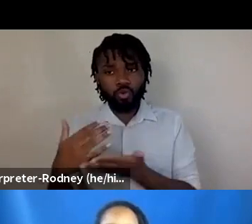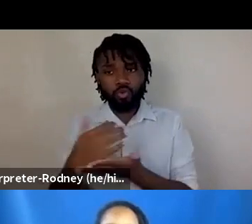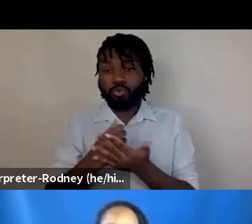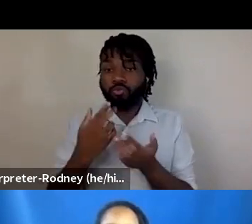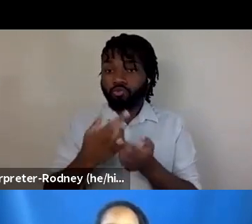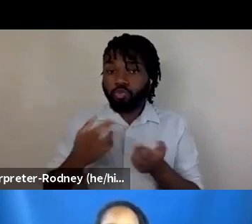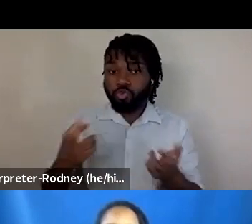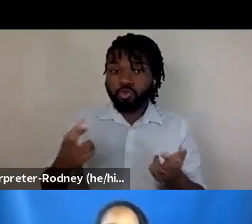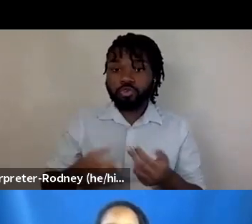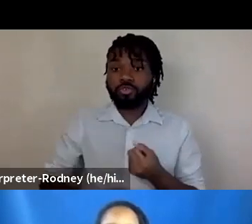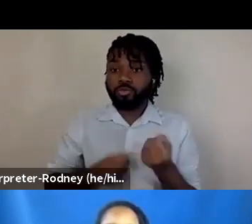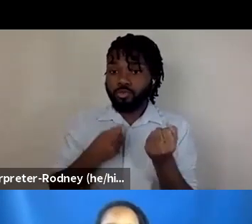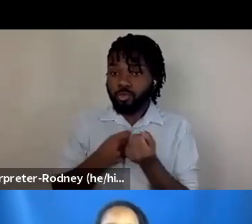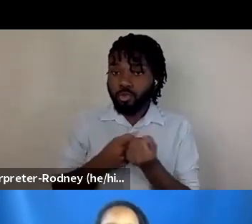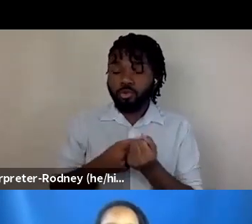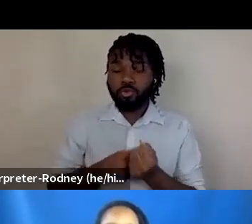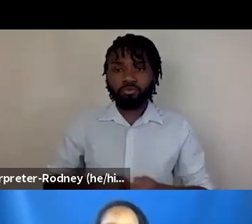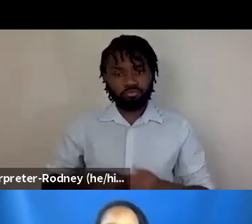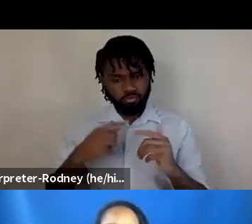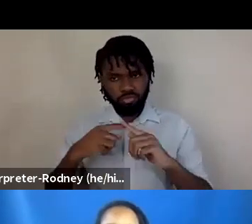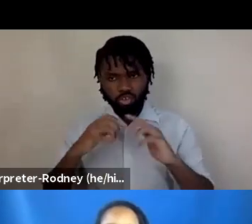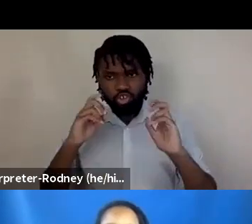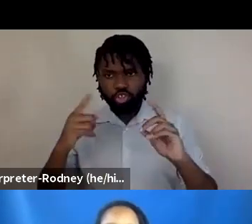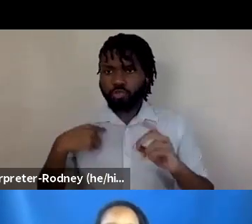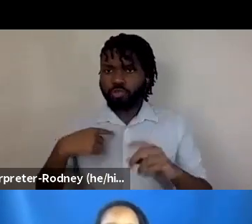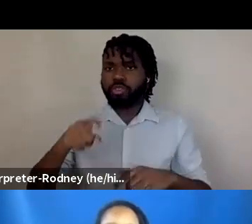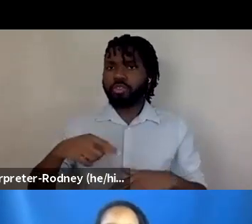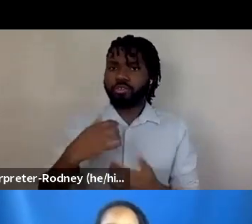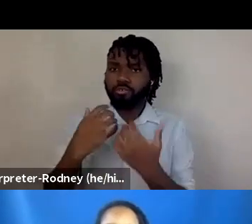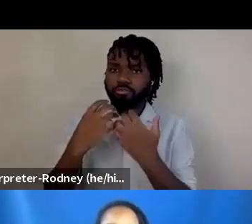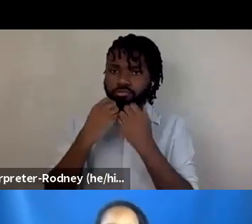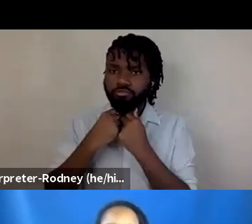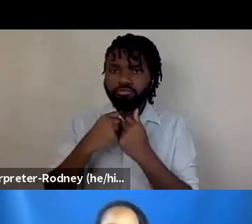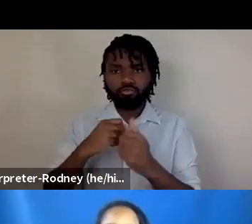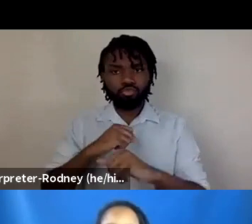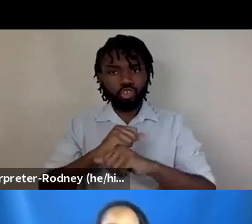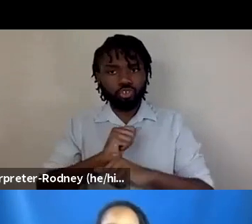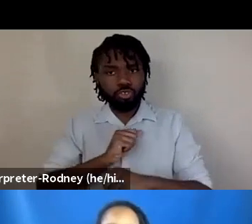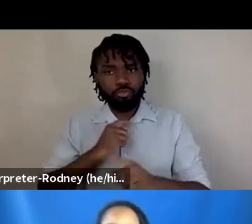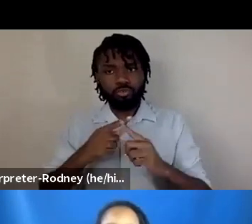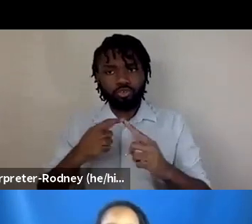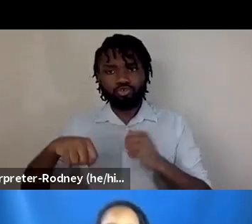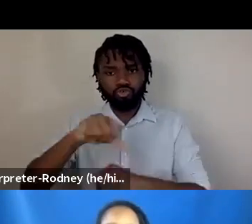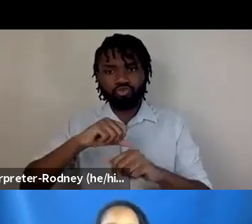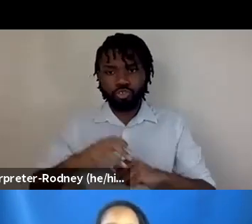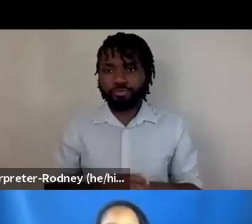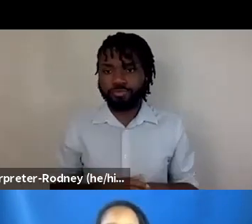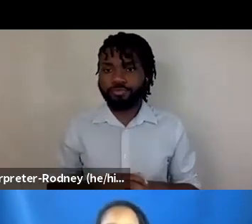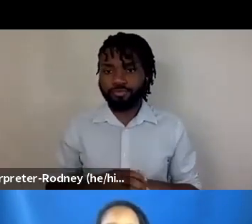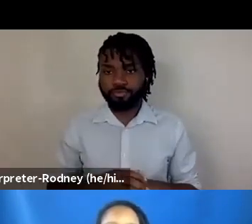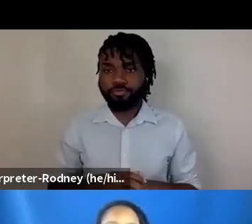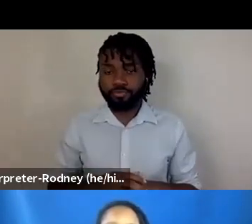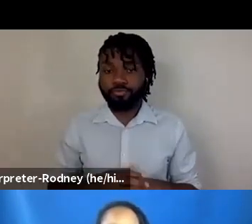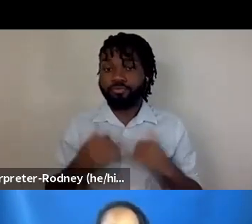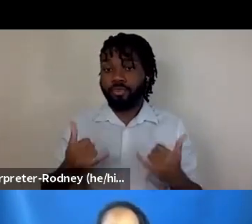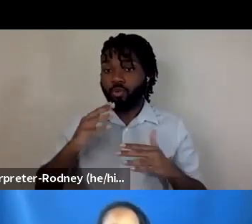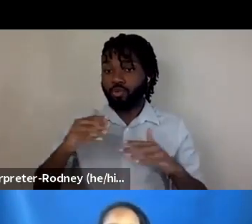education we need to love and protect ourselves and one another. Now I'm gonna introduce the three panelists,